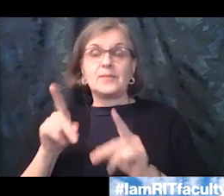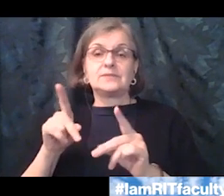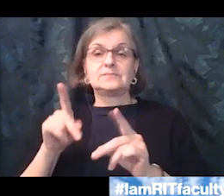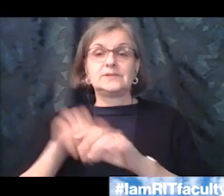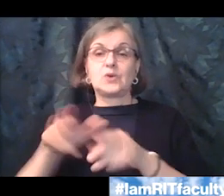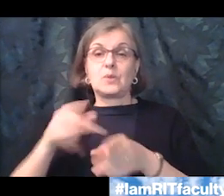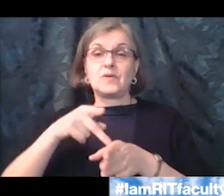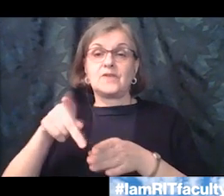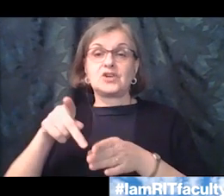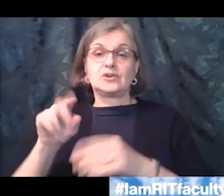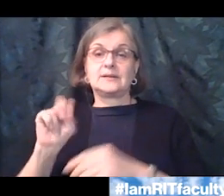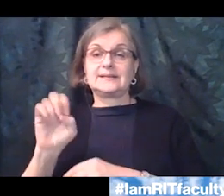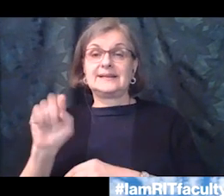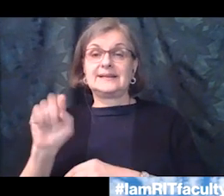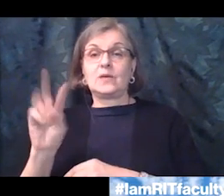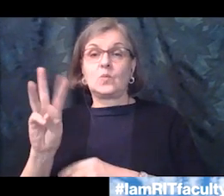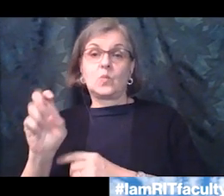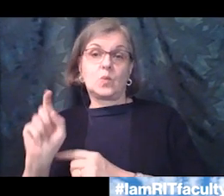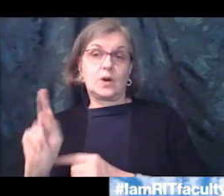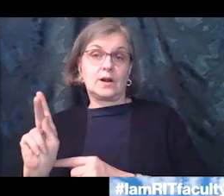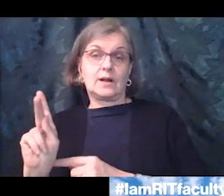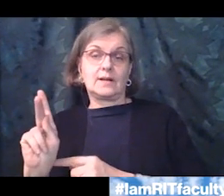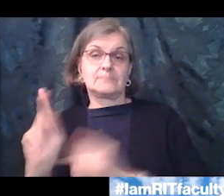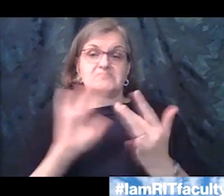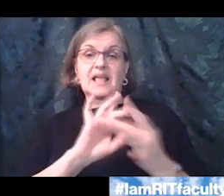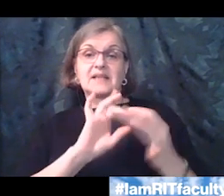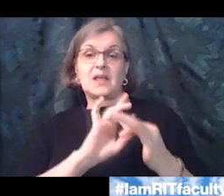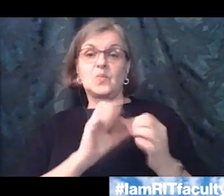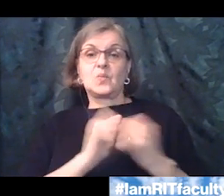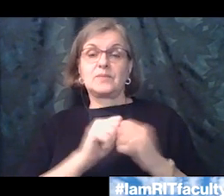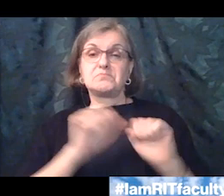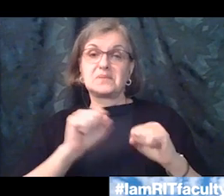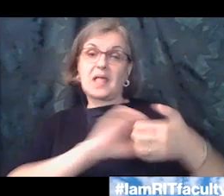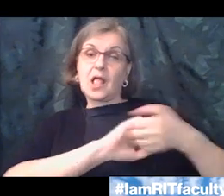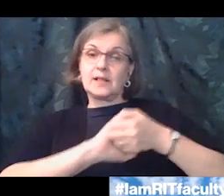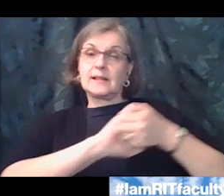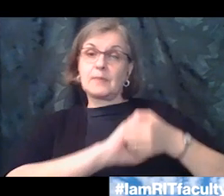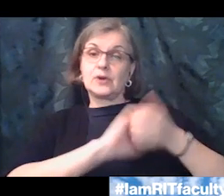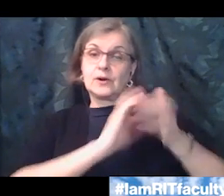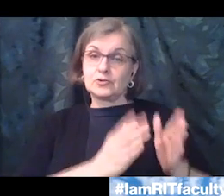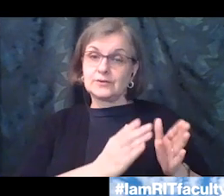And think about it from the network from connecting with potential collaborations, but also to be able to do then to find mentors